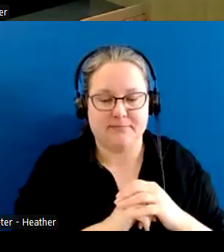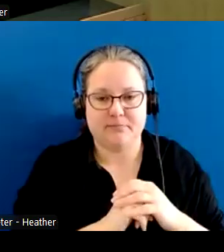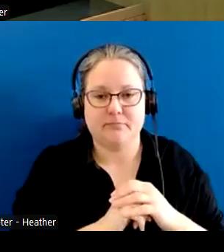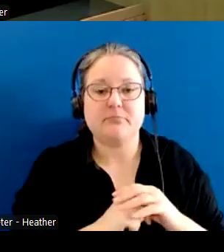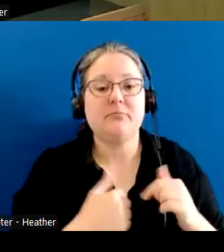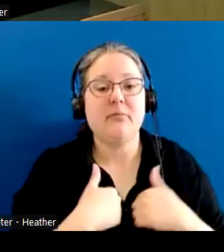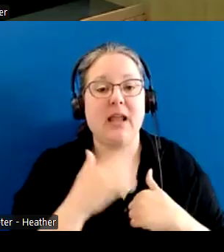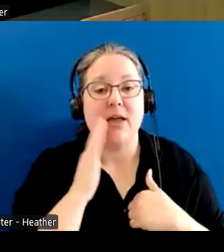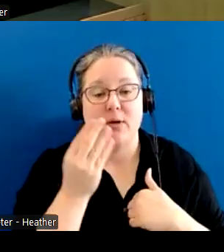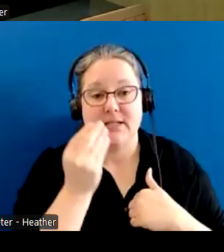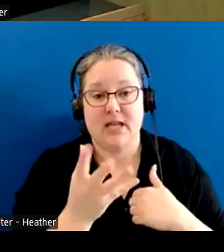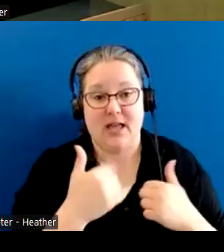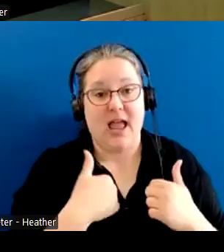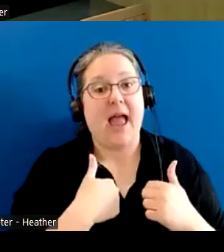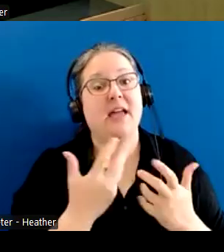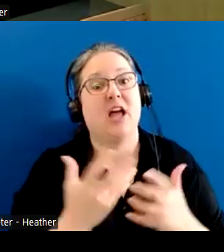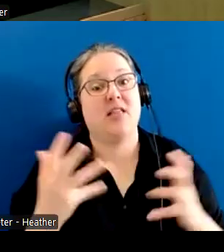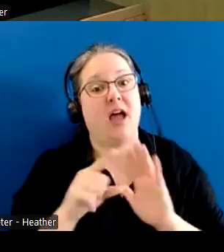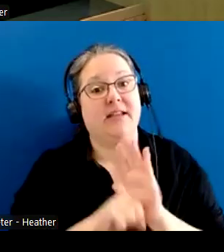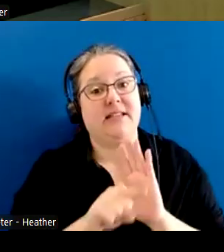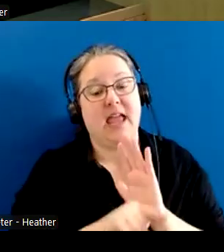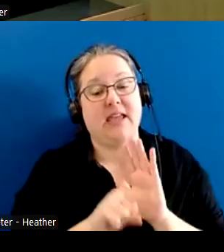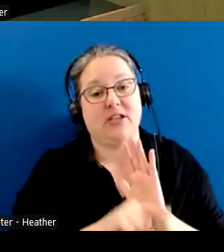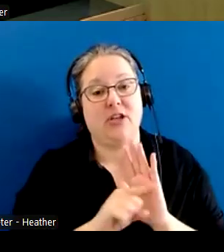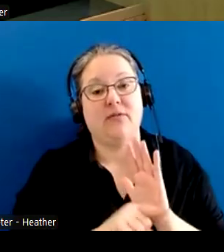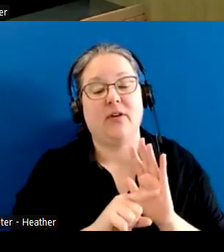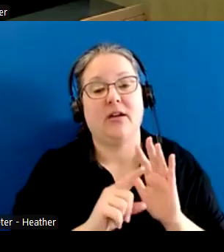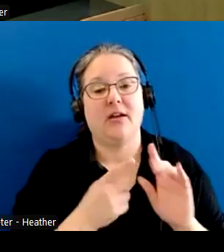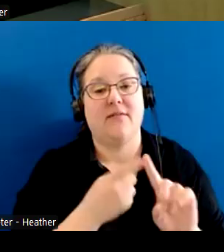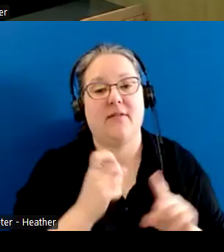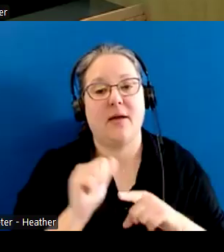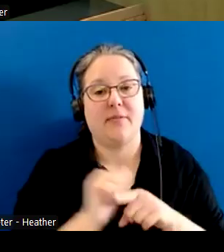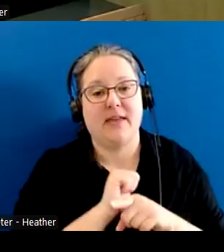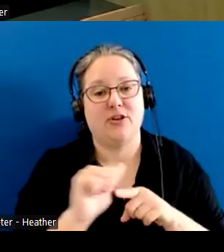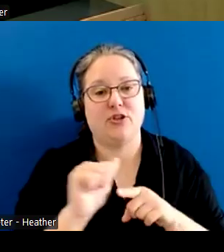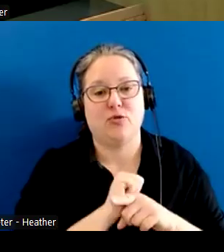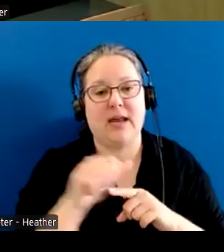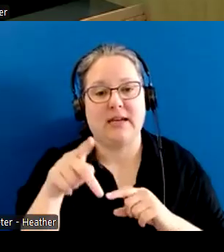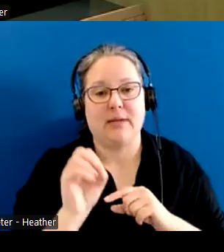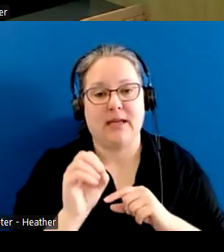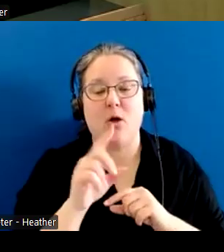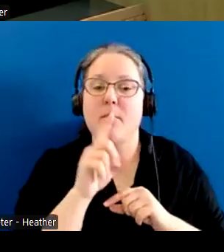Um I'll note here that I got a lot of push back initially from the training um POS because they